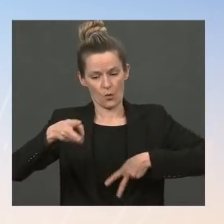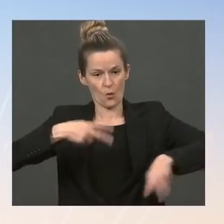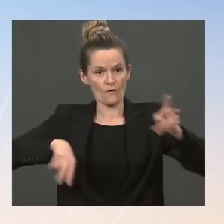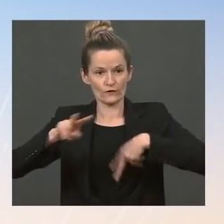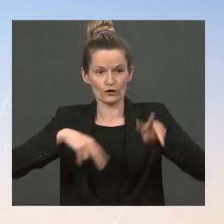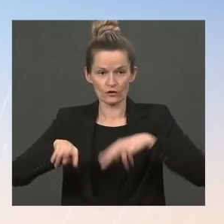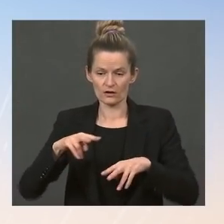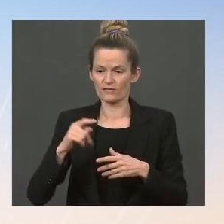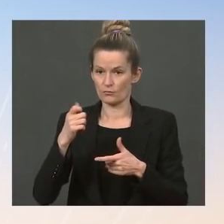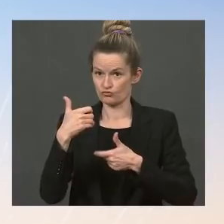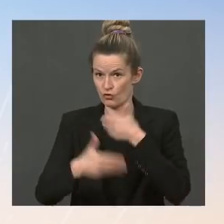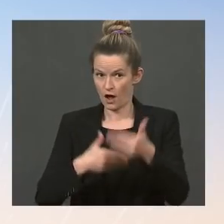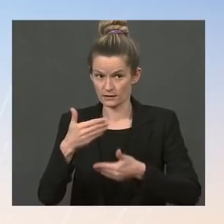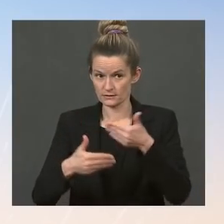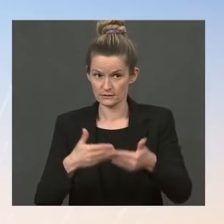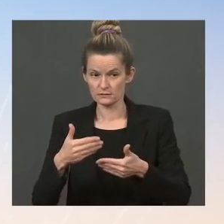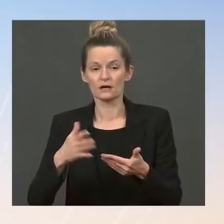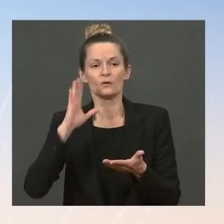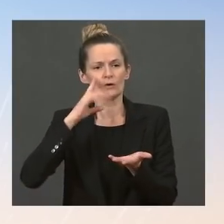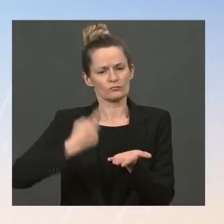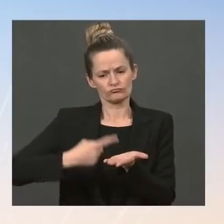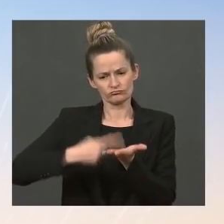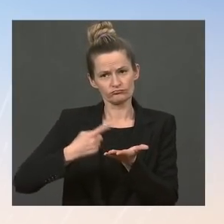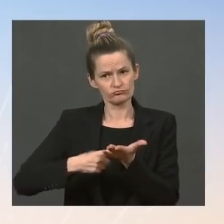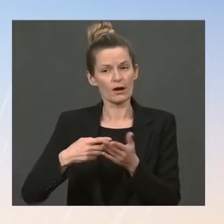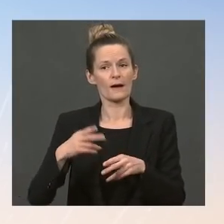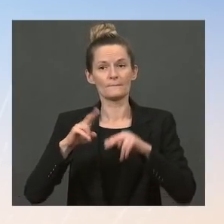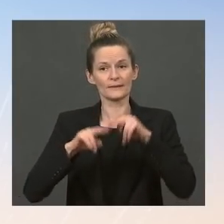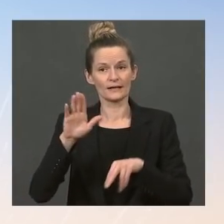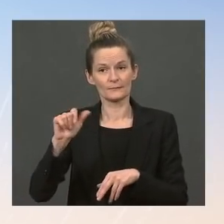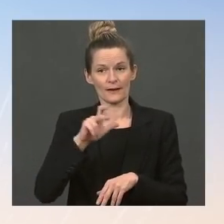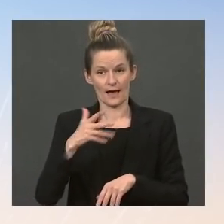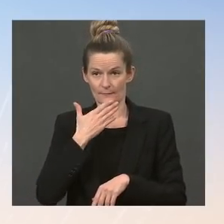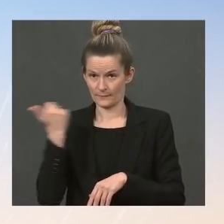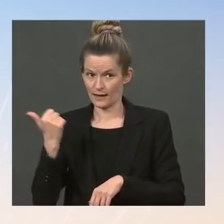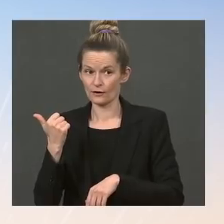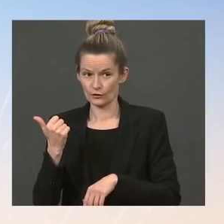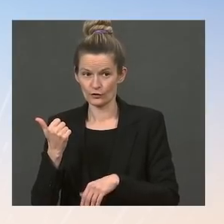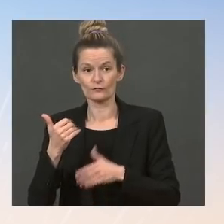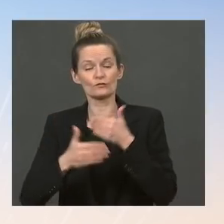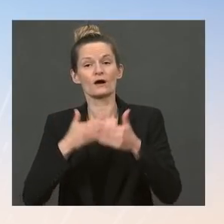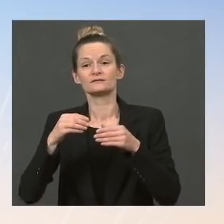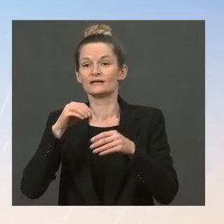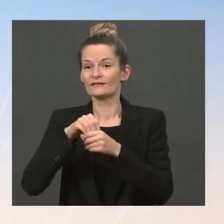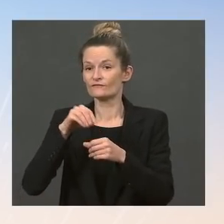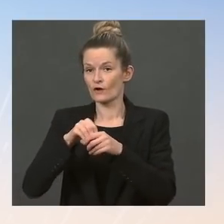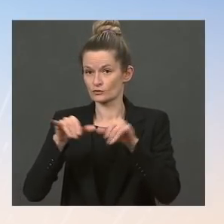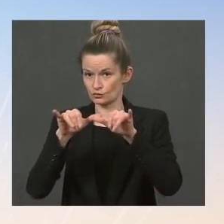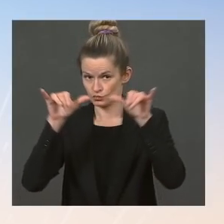the infrastructure bill forward, and the President's legislative agenda forward will be the central part of the conversation today,